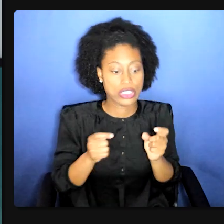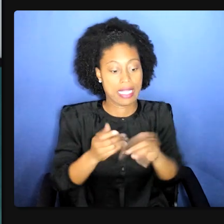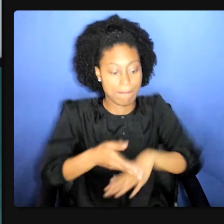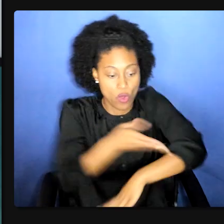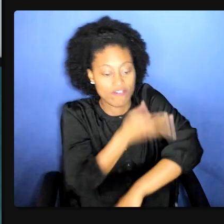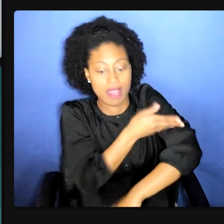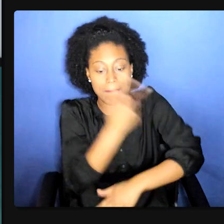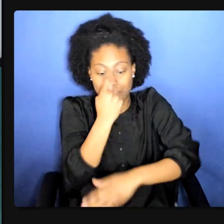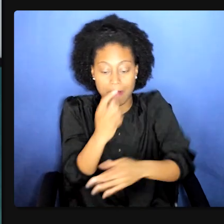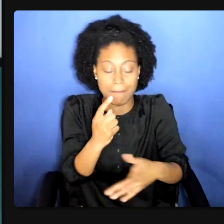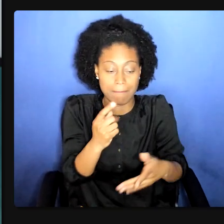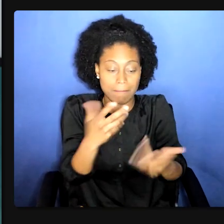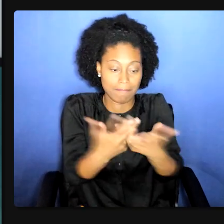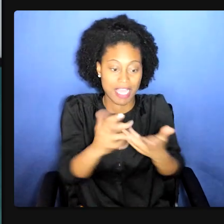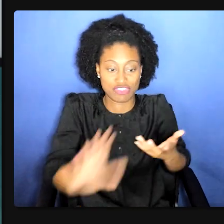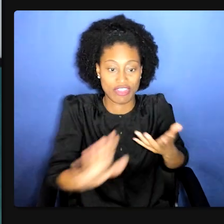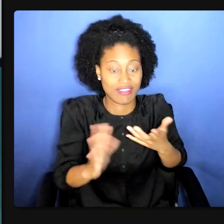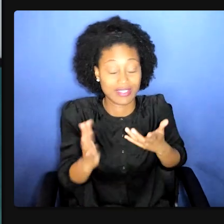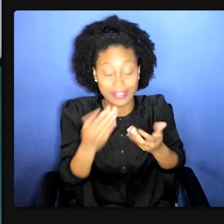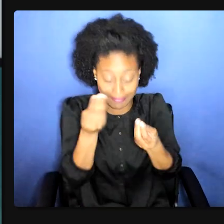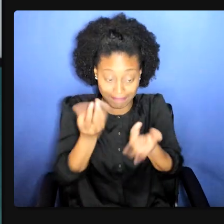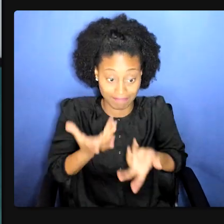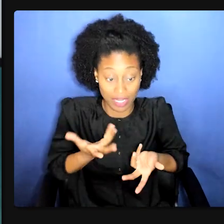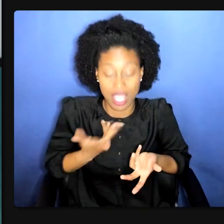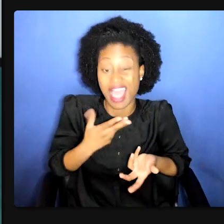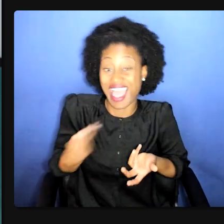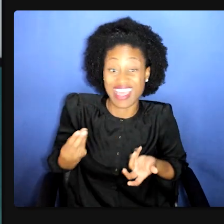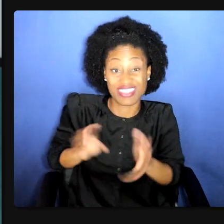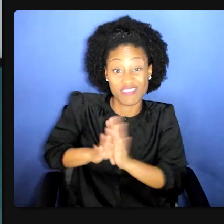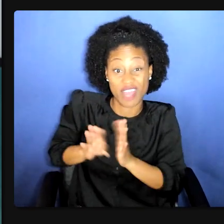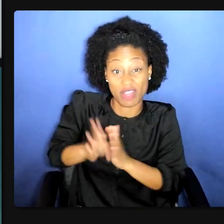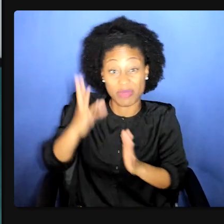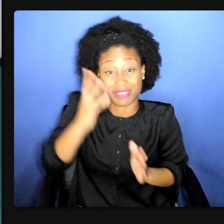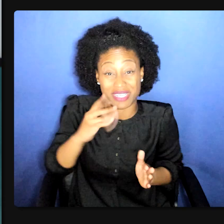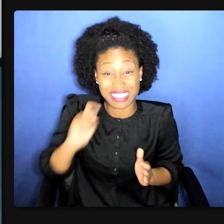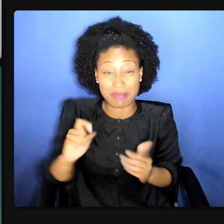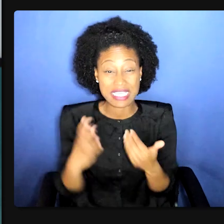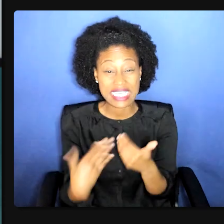it and especially making sure that the developer experience is as easy and polished as possible